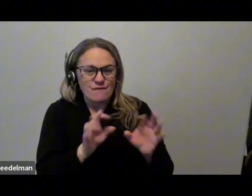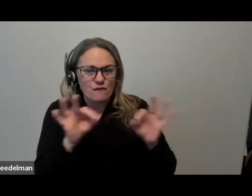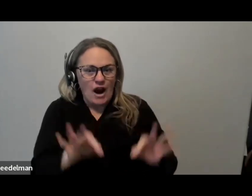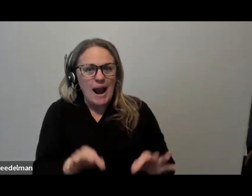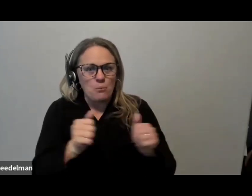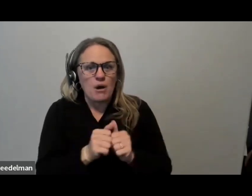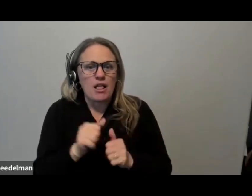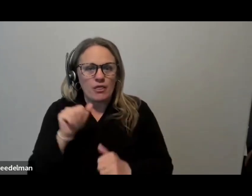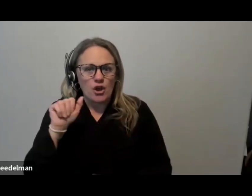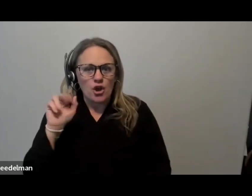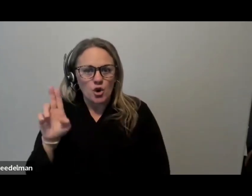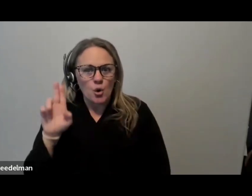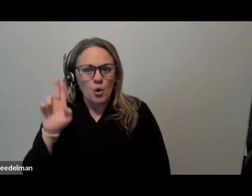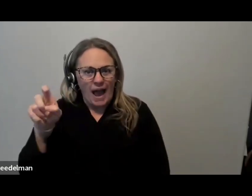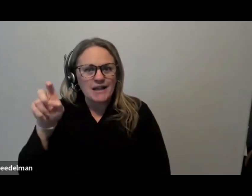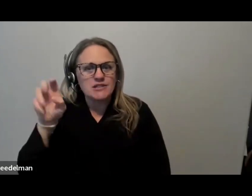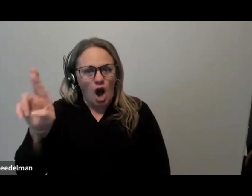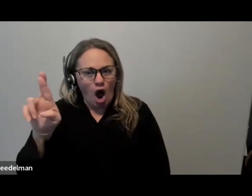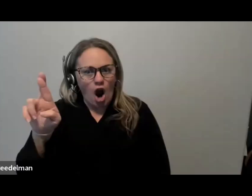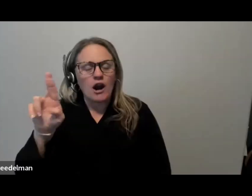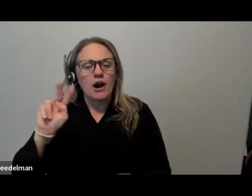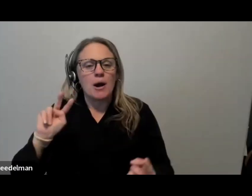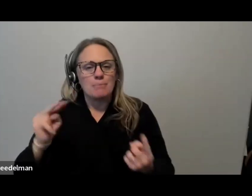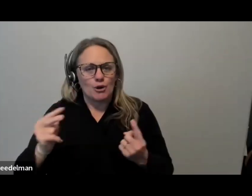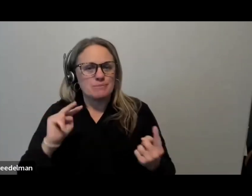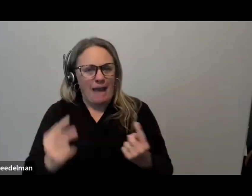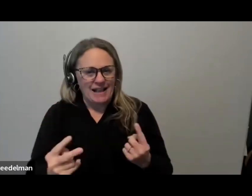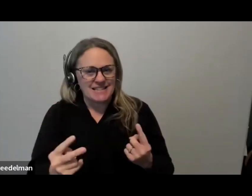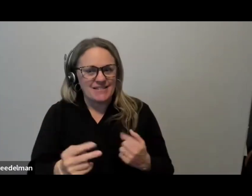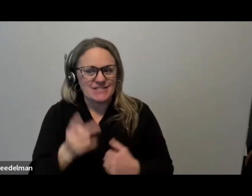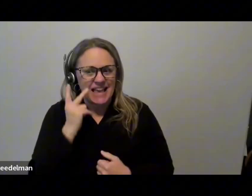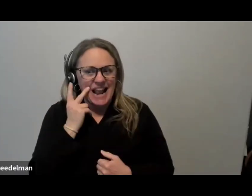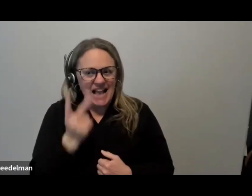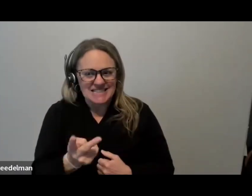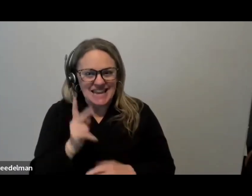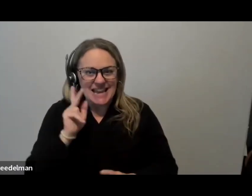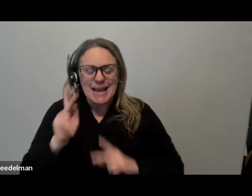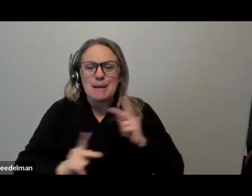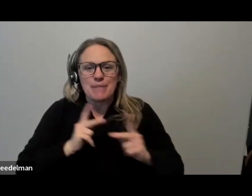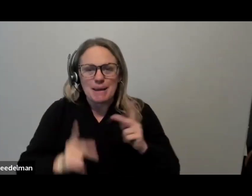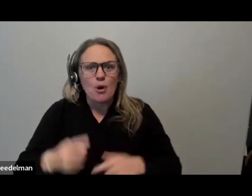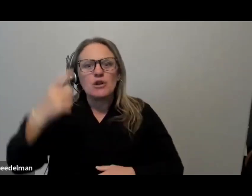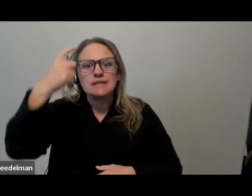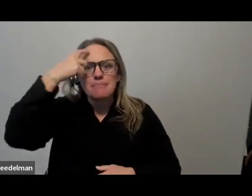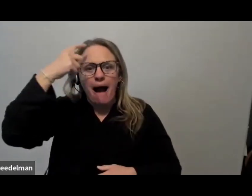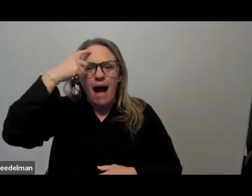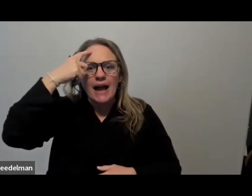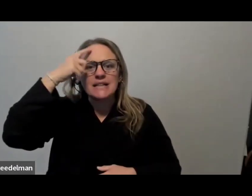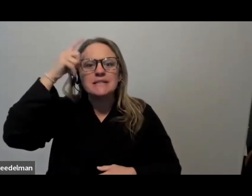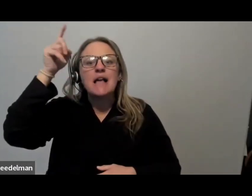I feel like I see people's minds like finally dig in and finally empathize with an experience